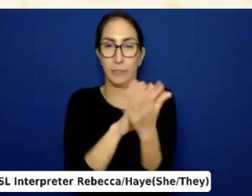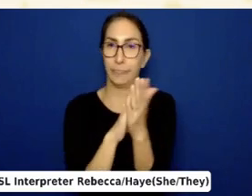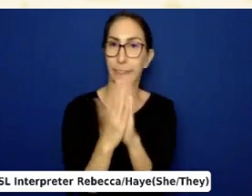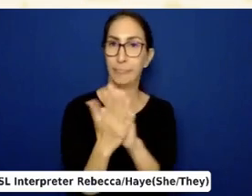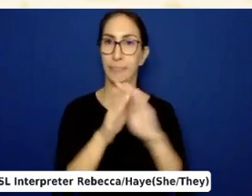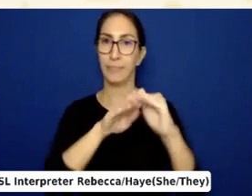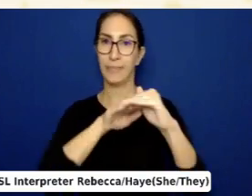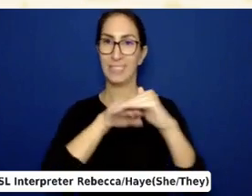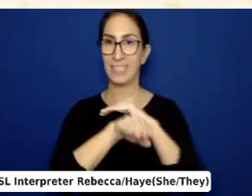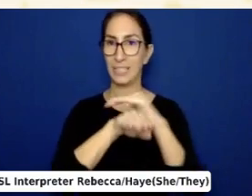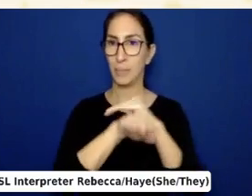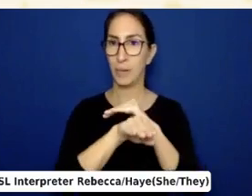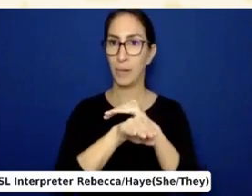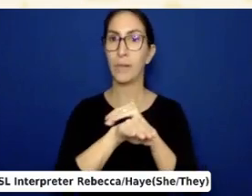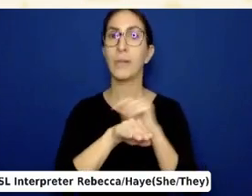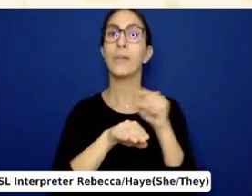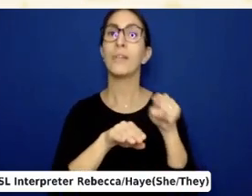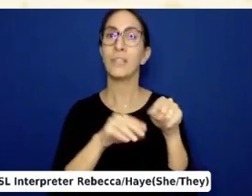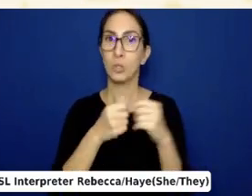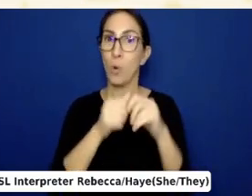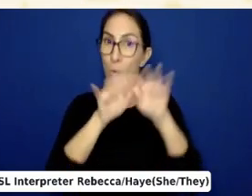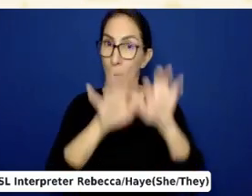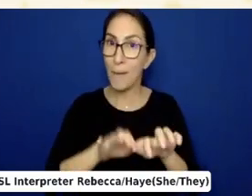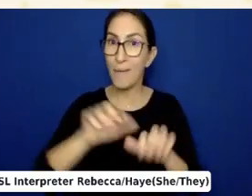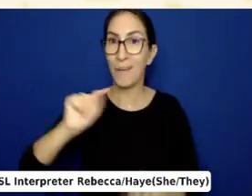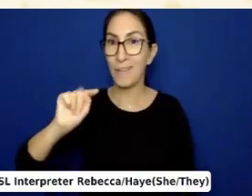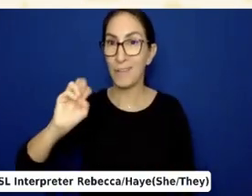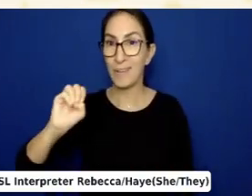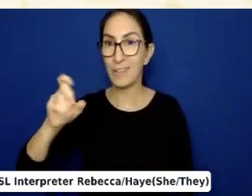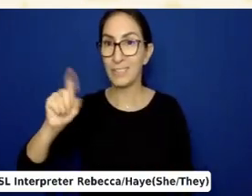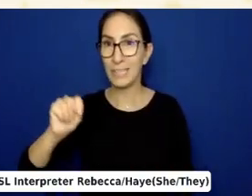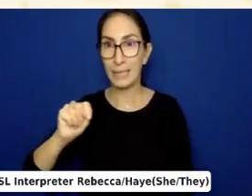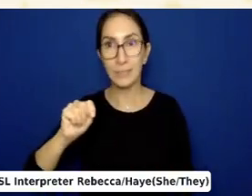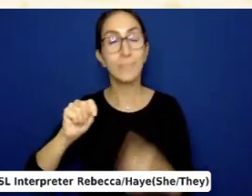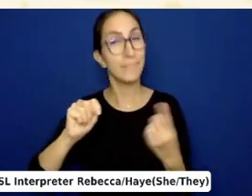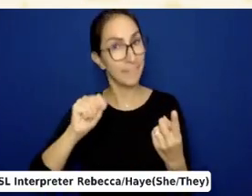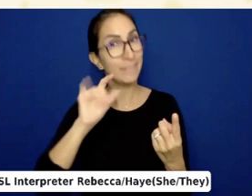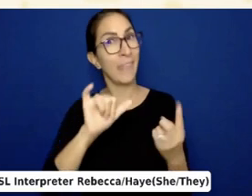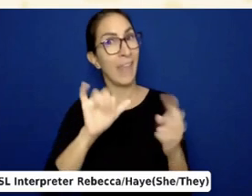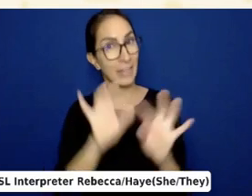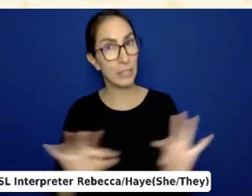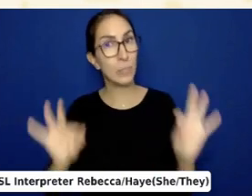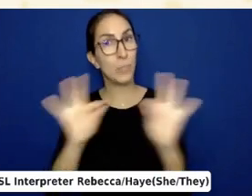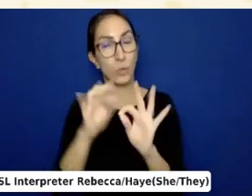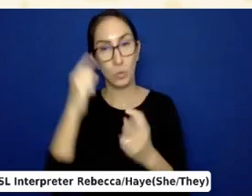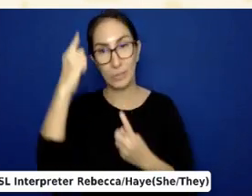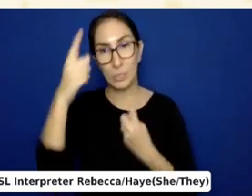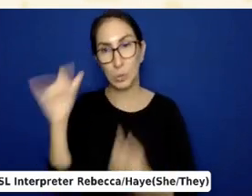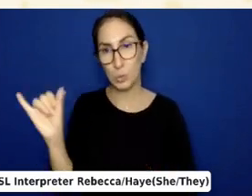it's important, OK? So one of the last topics that I would like to share,